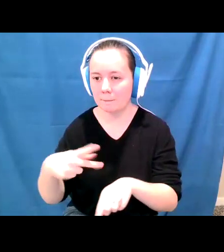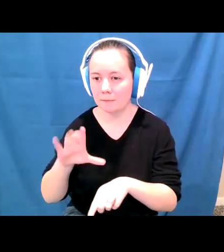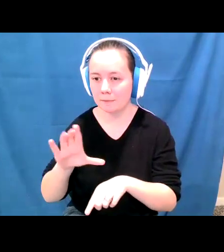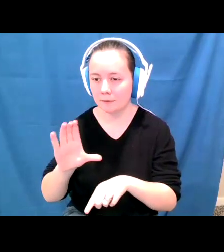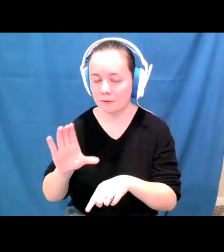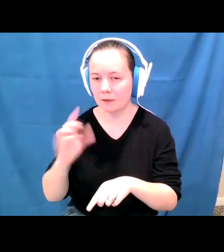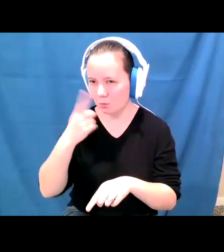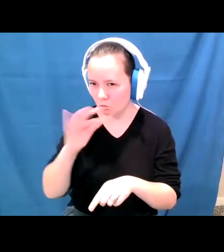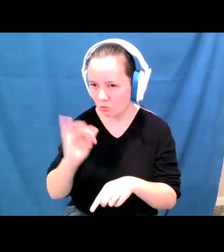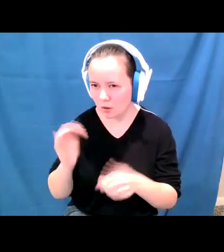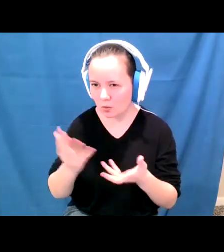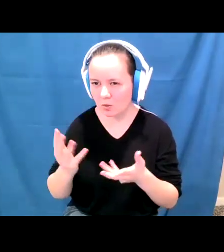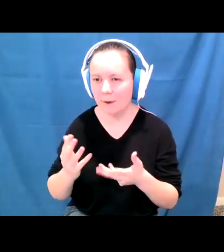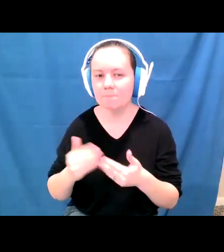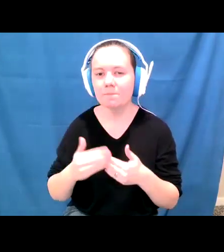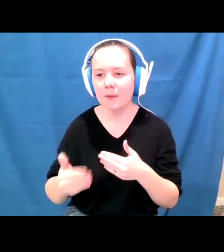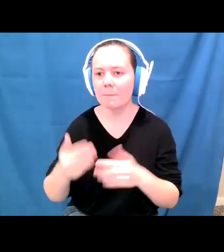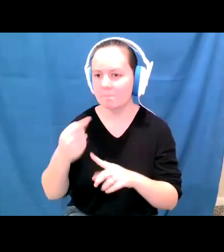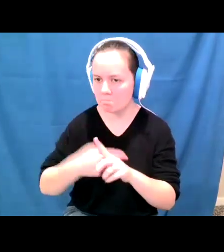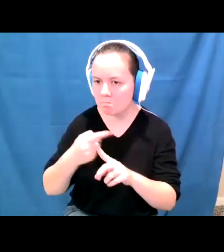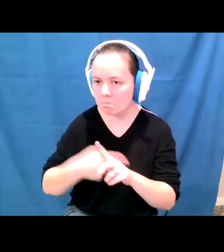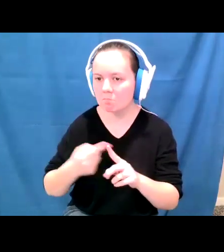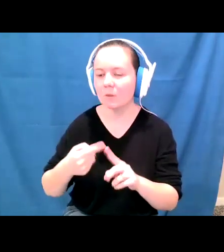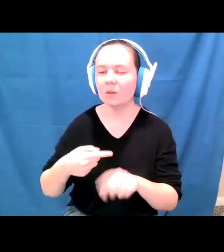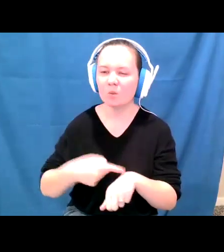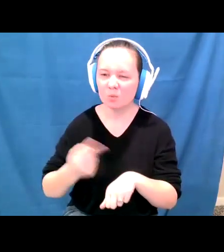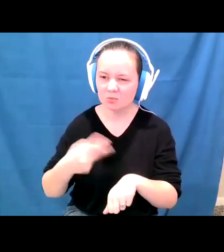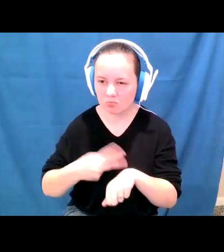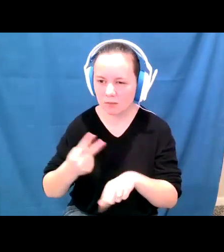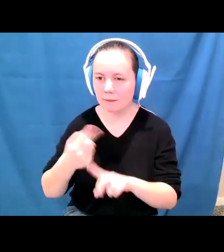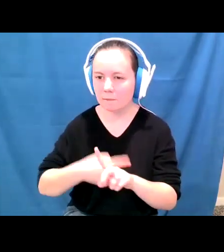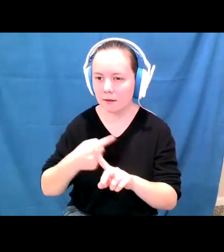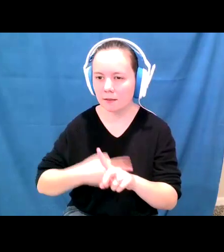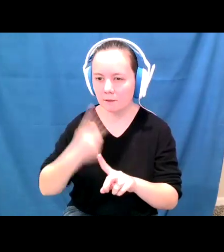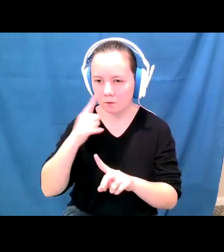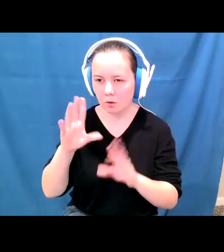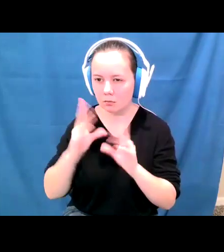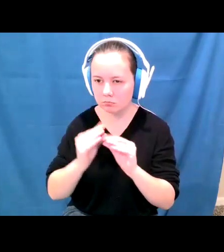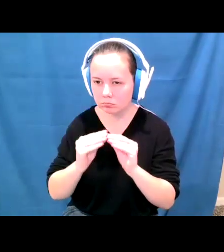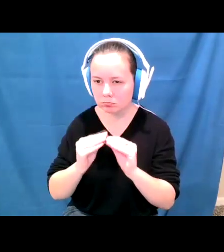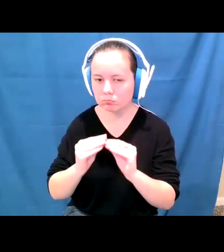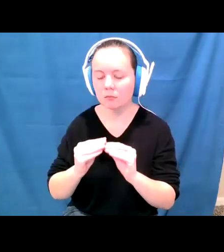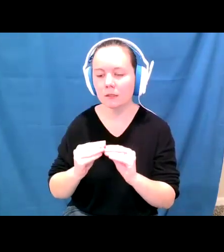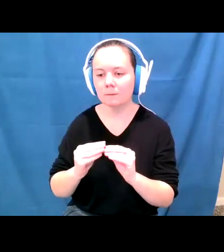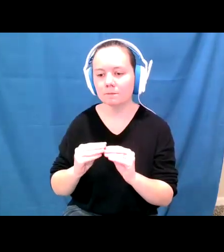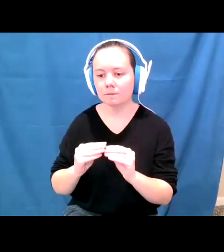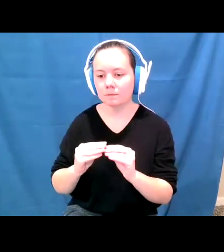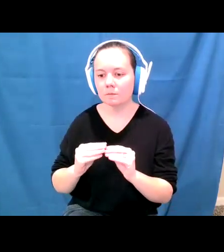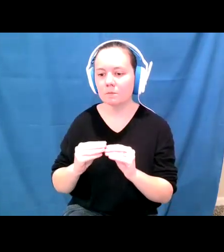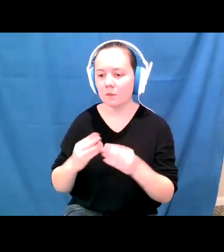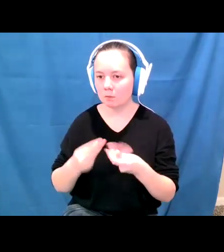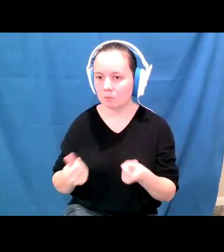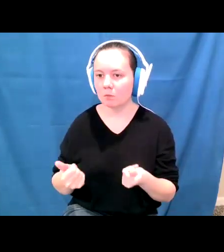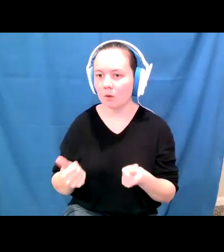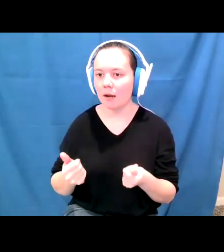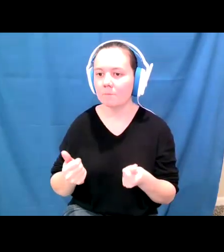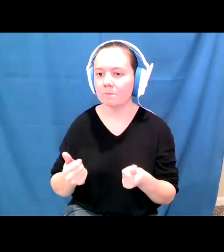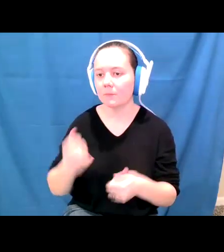We'll then move into a monthly cadence, 1-2 times per month cadence, for the sessions culminating at with a closeout and next steps by the end of the year.